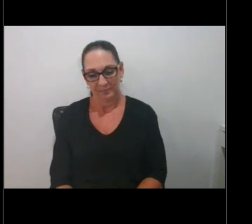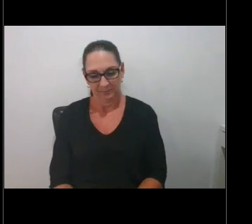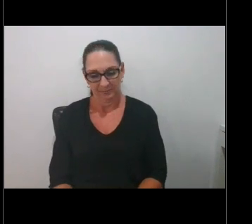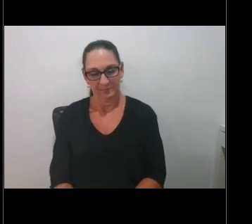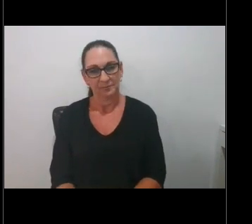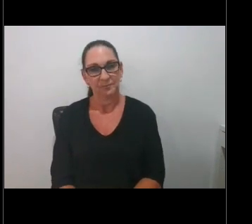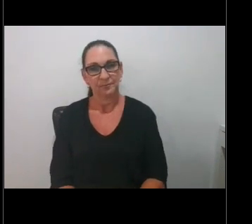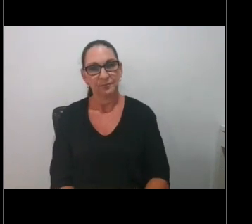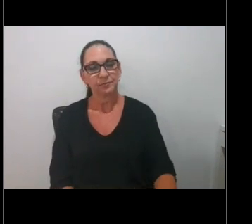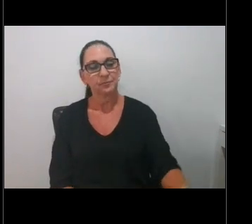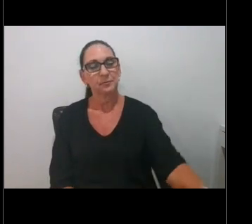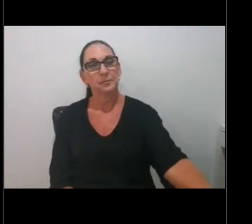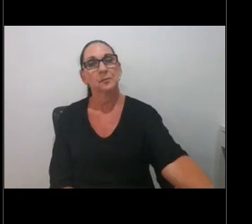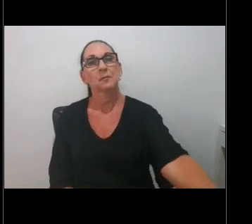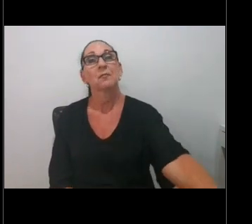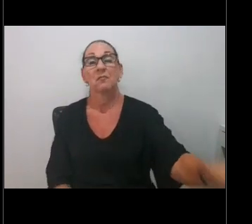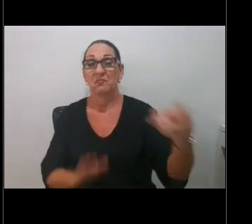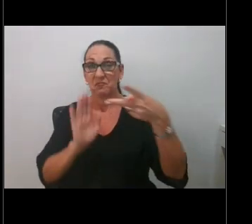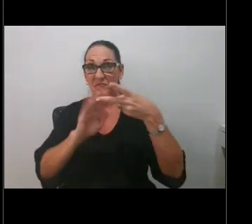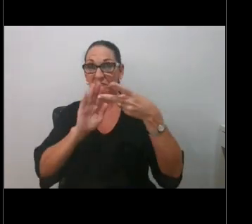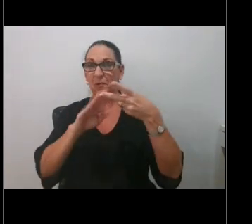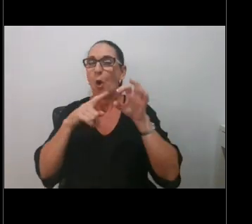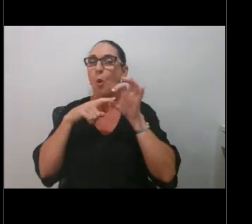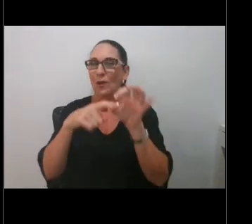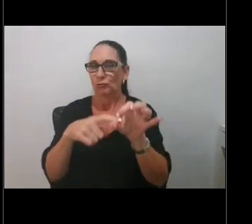the next poll is asking um about what your role